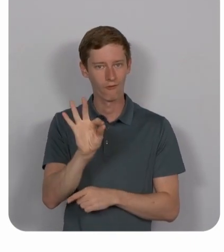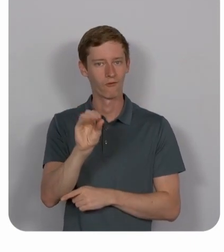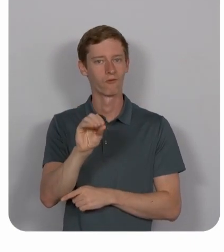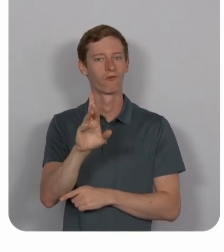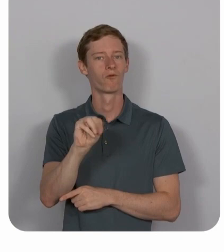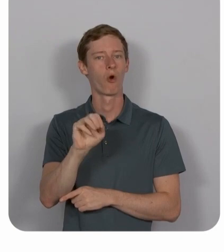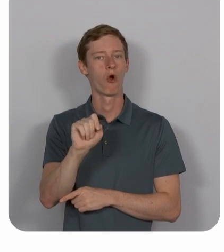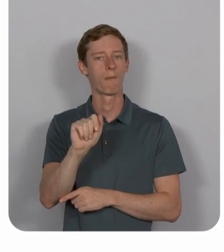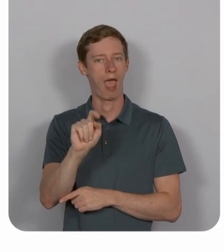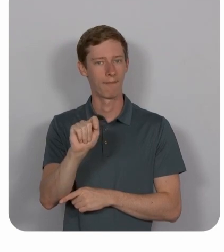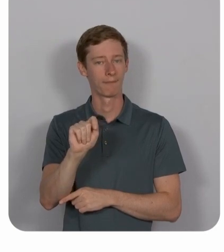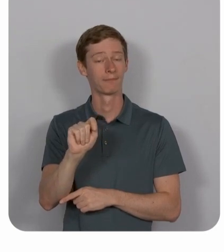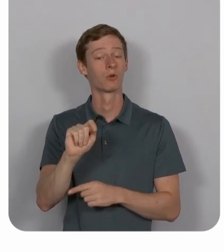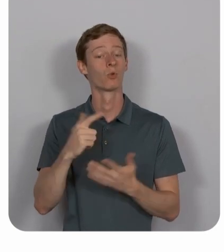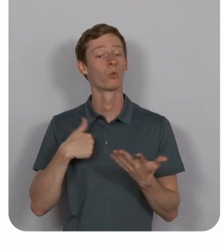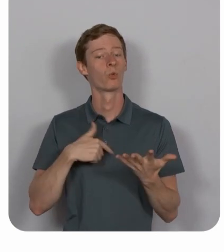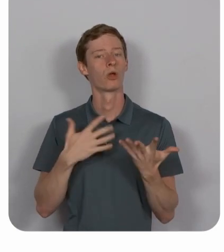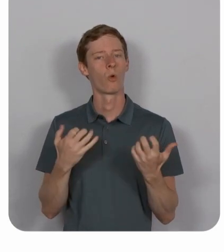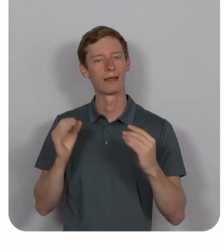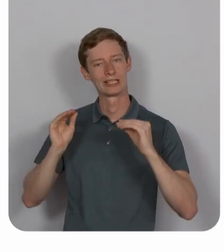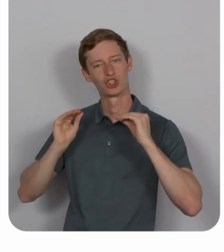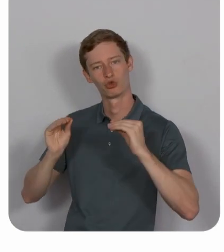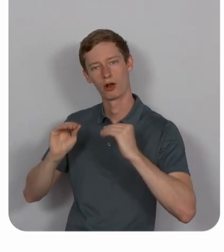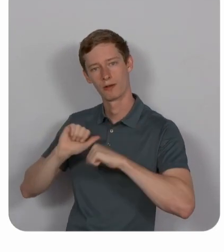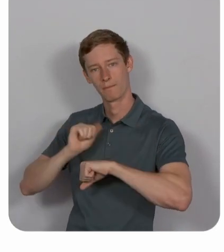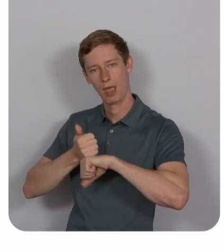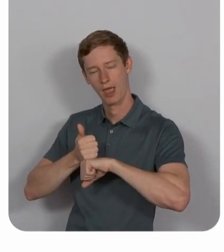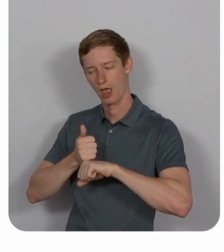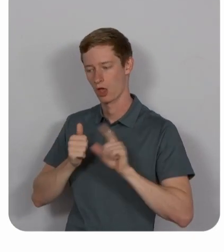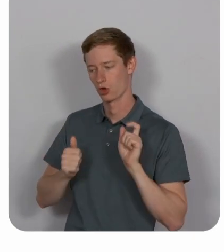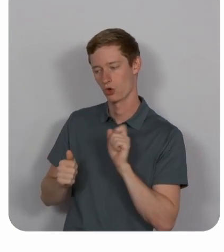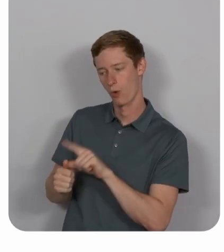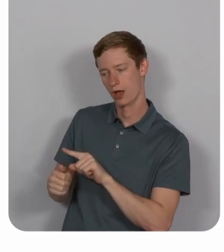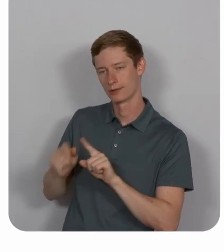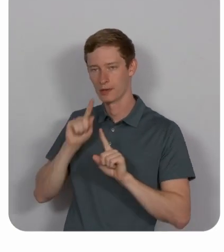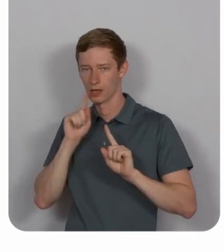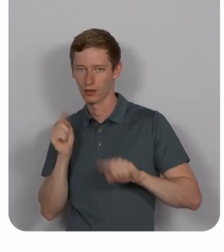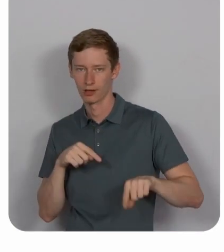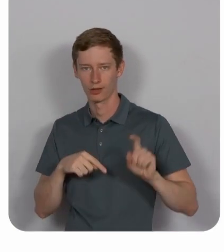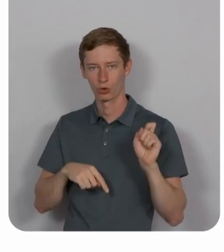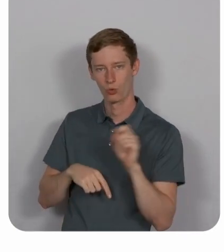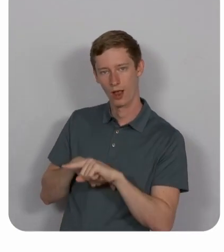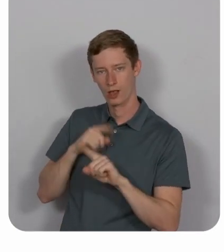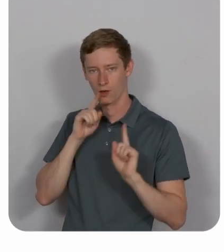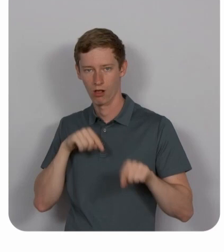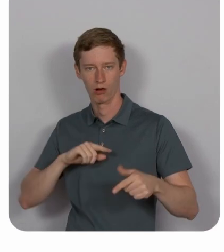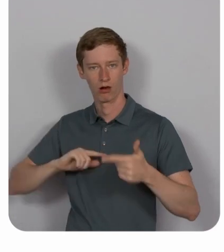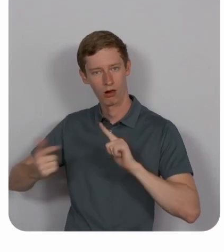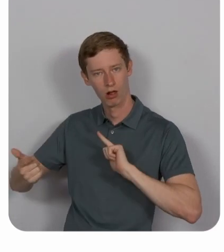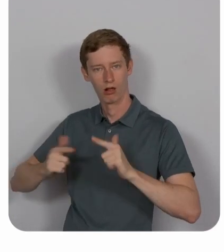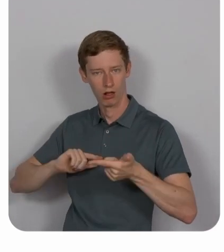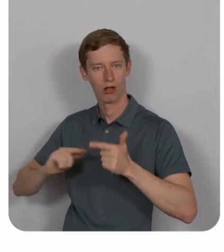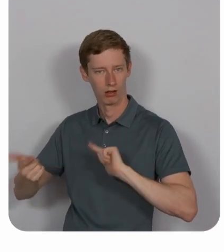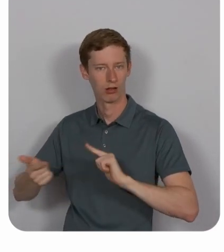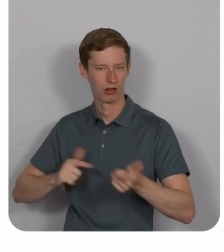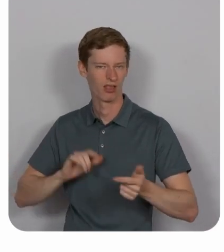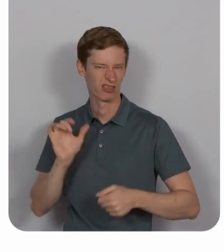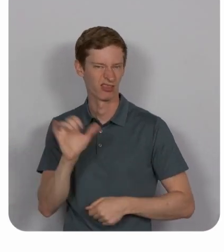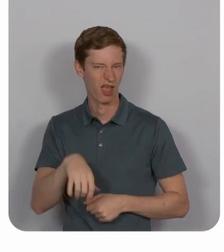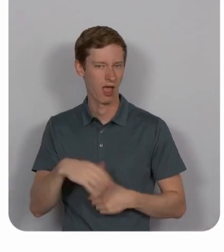Format-wise, we wanted to do an instruction-based format. The merchant's going to be asking a question or issuing a command, and the system needs to generate an output.